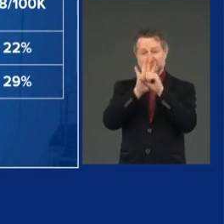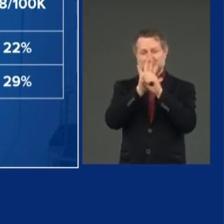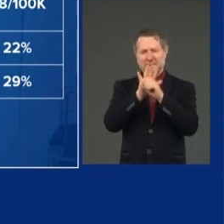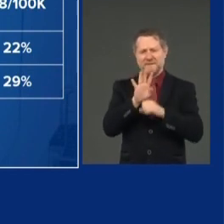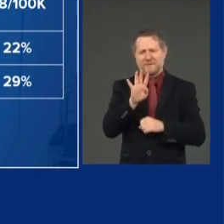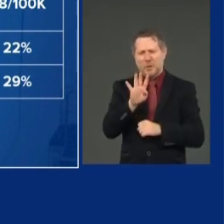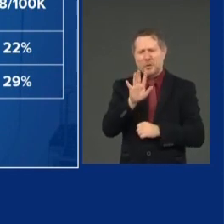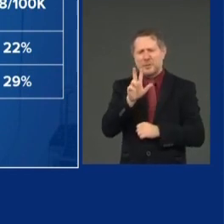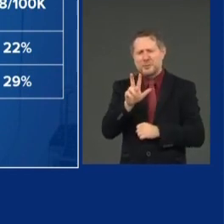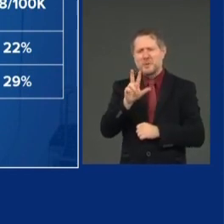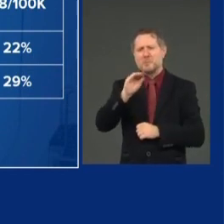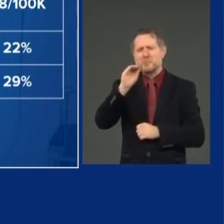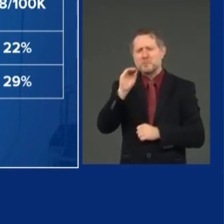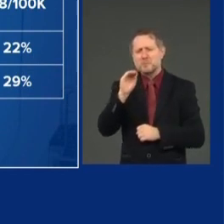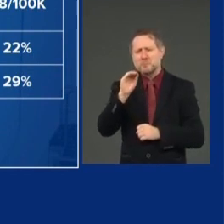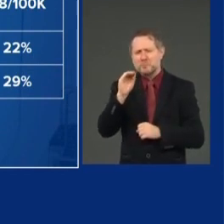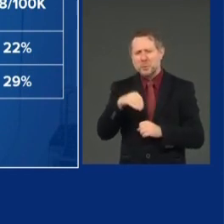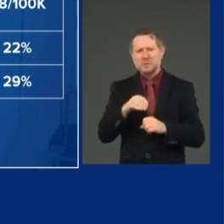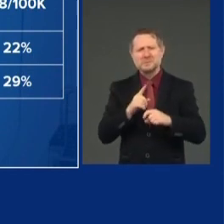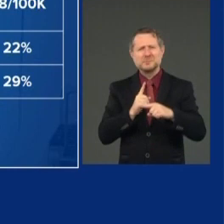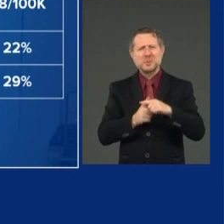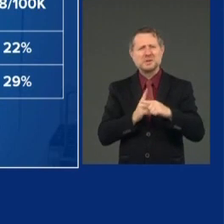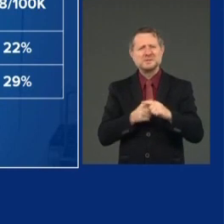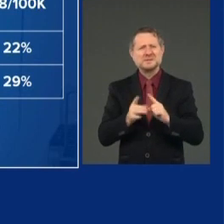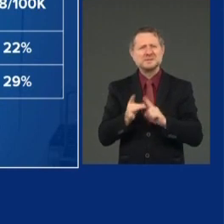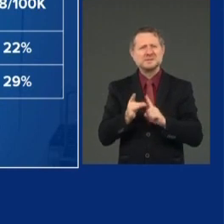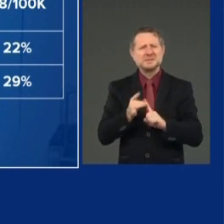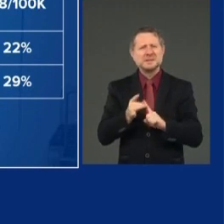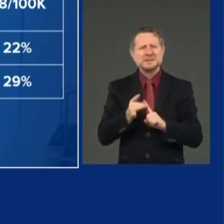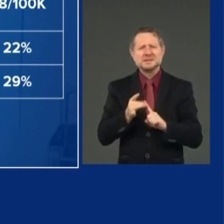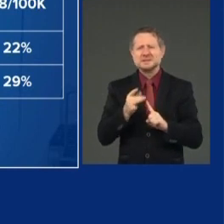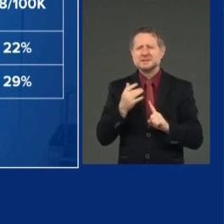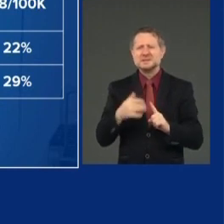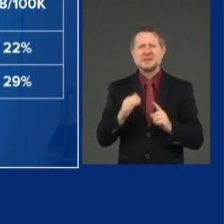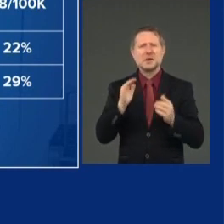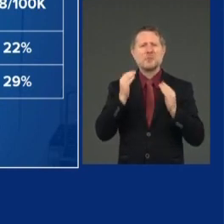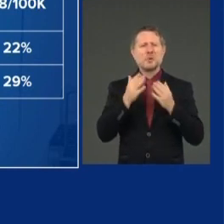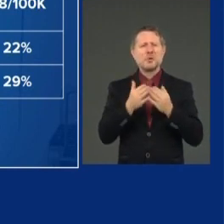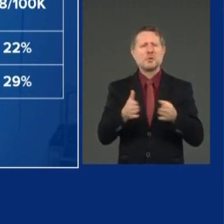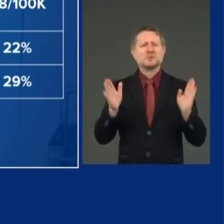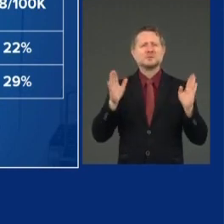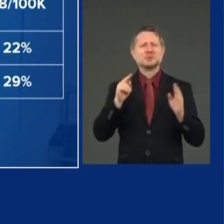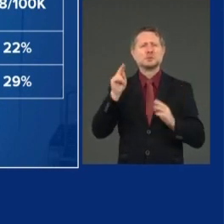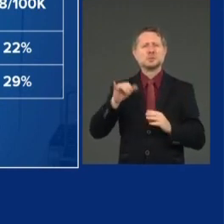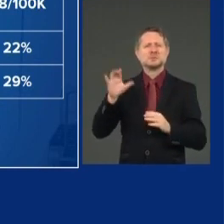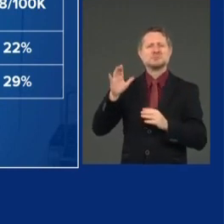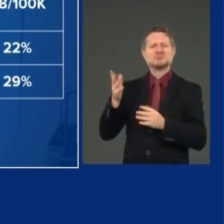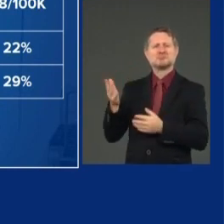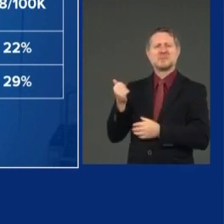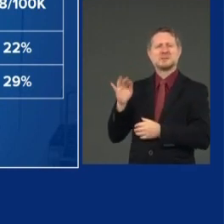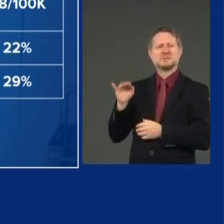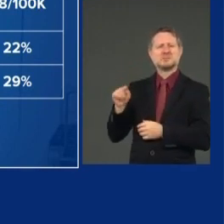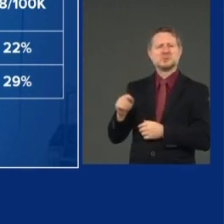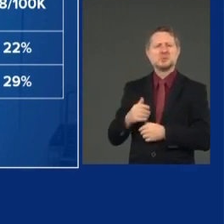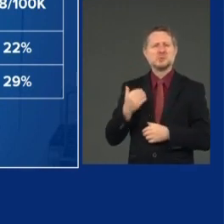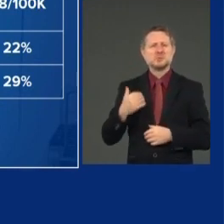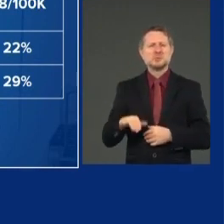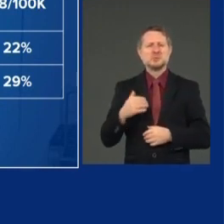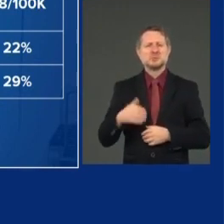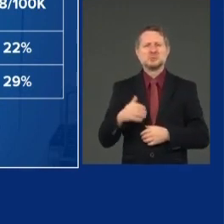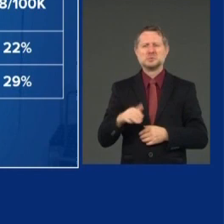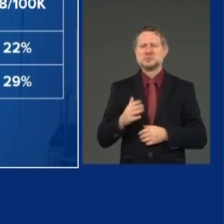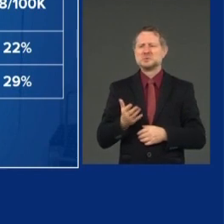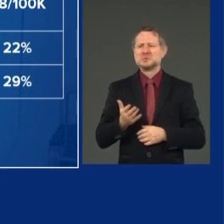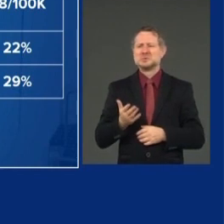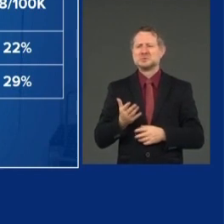FOR EXAMPLE, IN THE BRONX, 43%